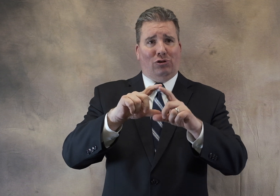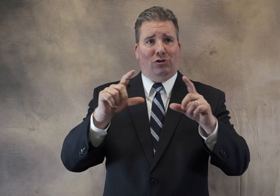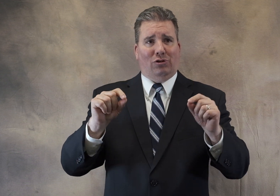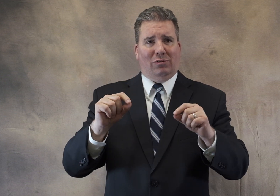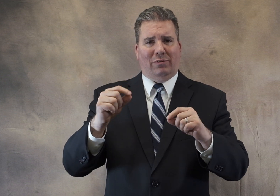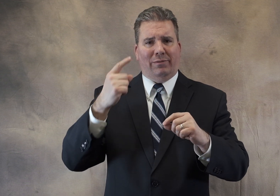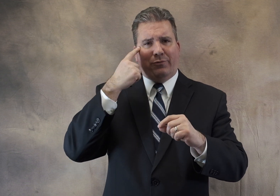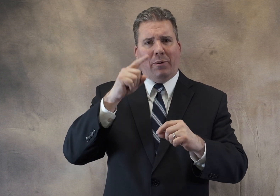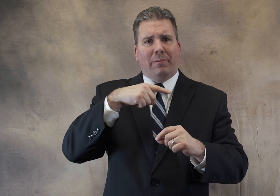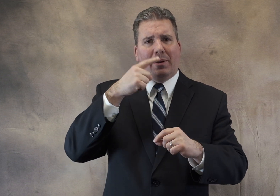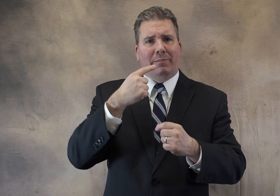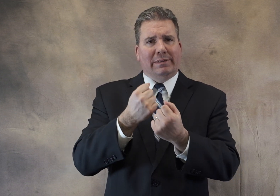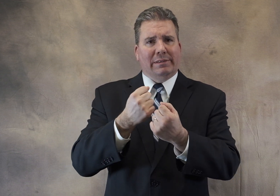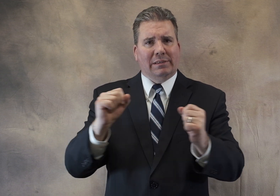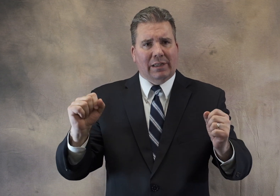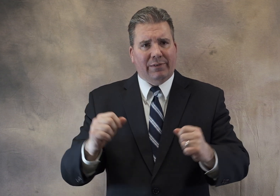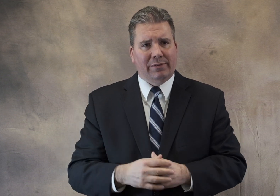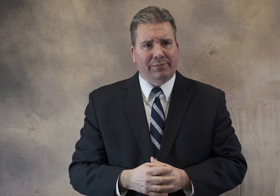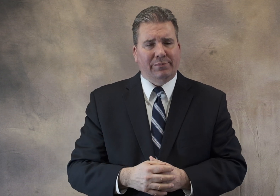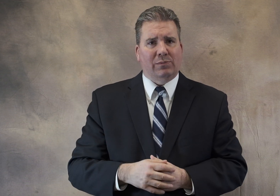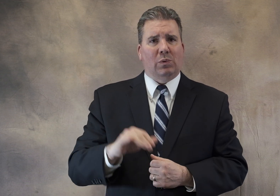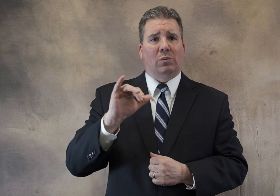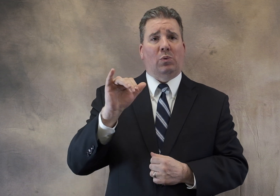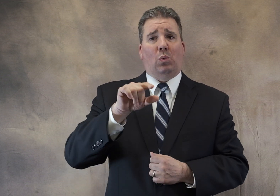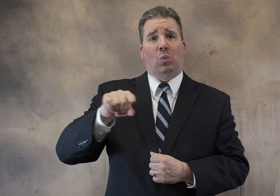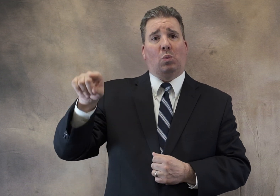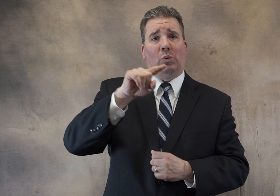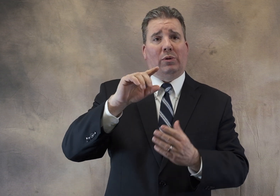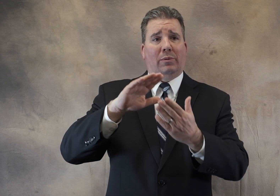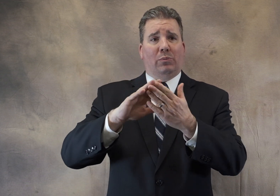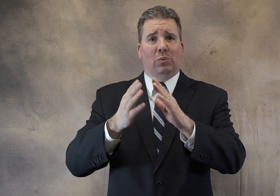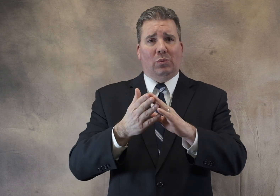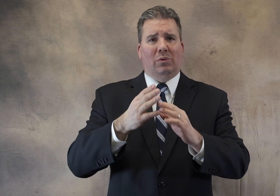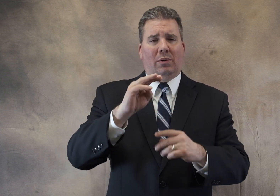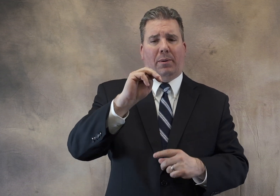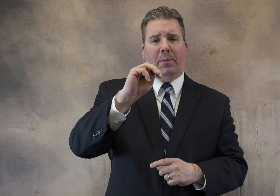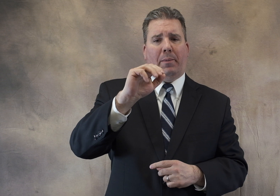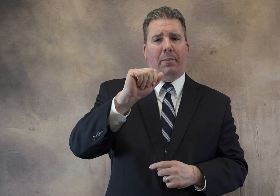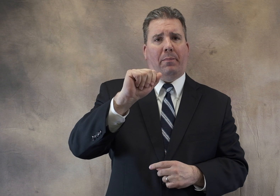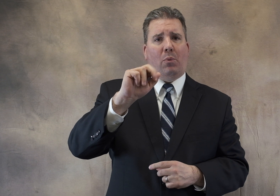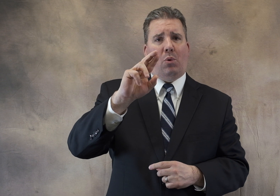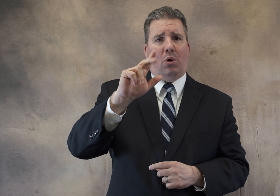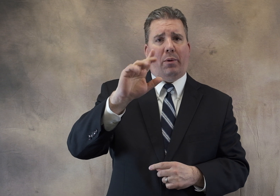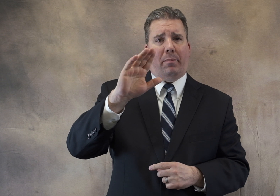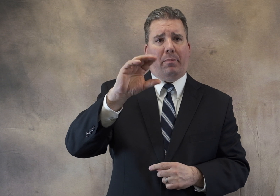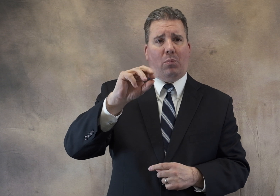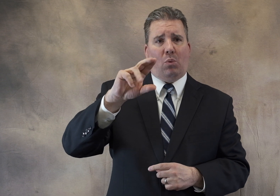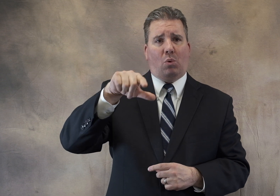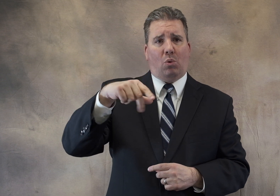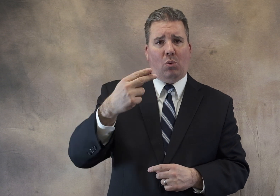Hearing community regarding public safety, particularly we would like to thank the cities